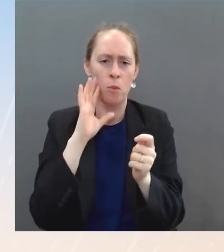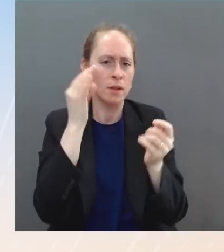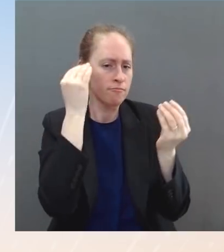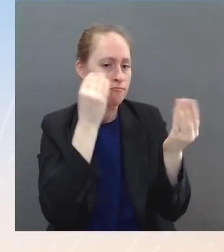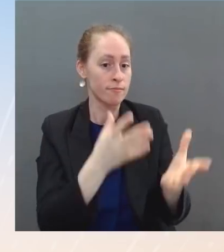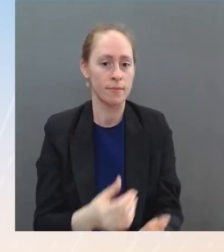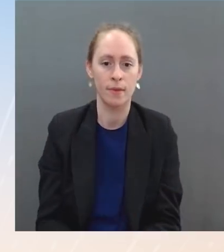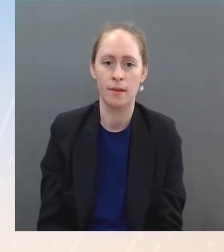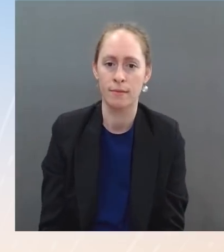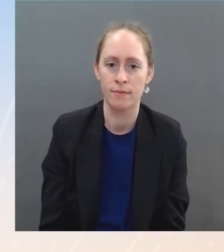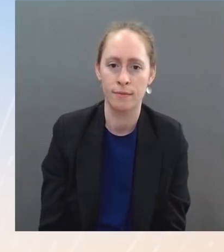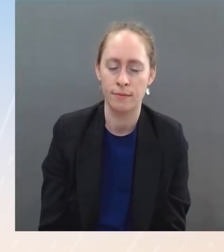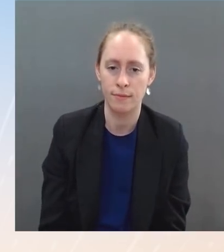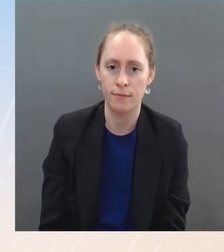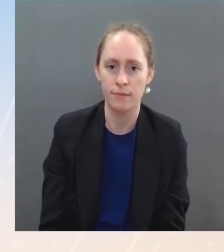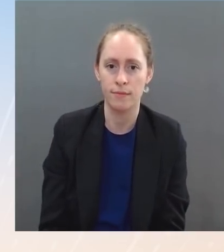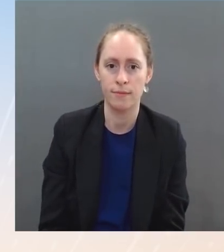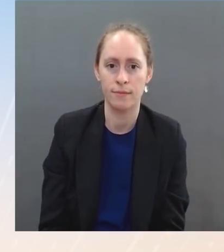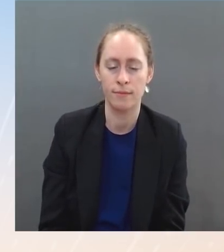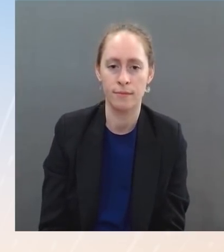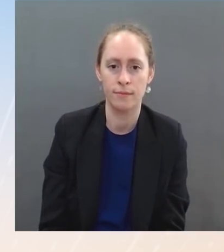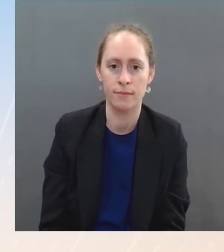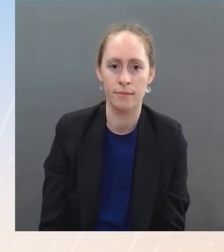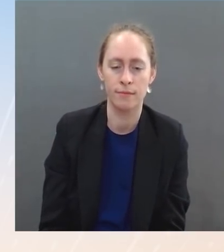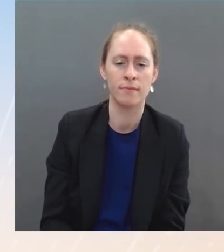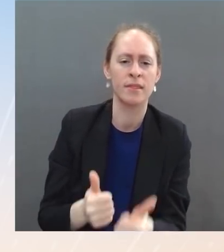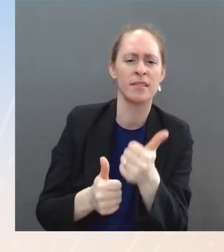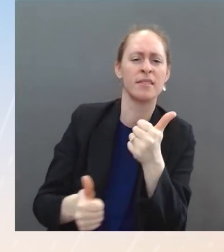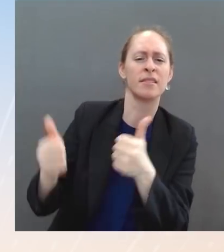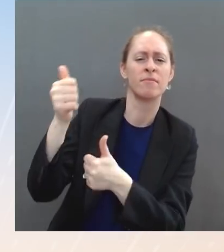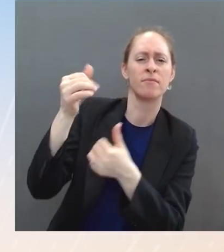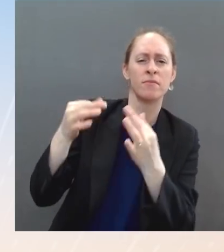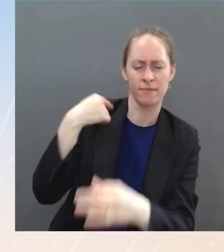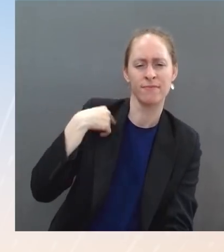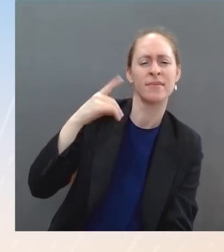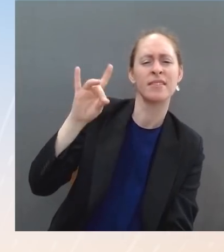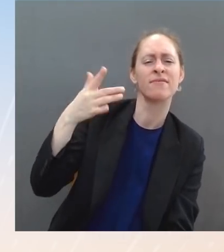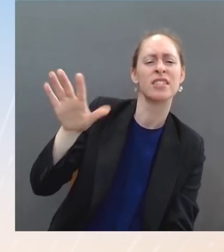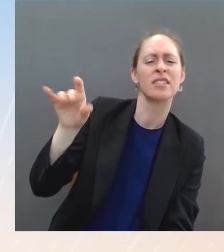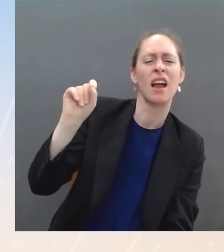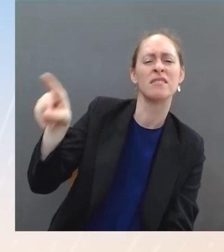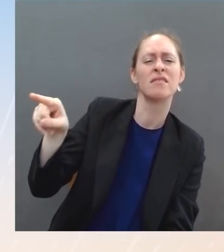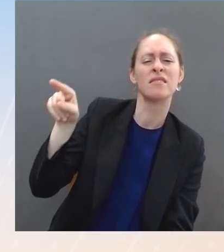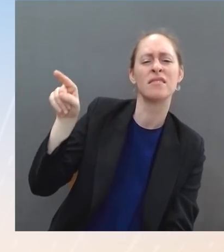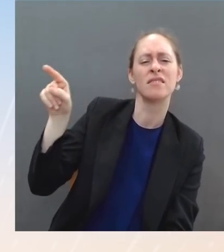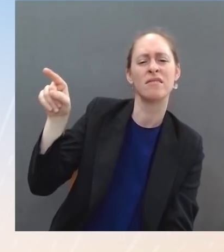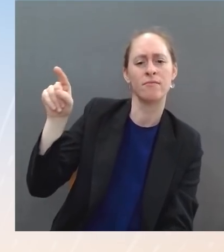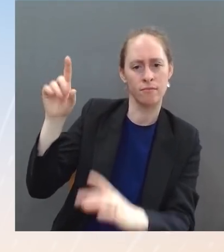The Press: President Biden was asked last week about Justice Clarence Thomas. I believe he said something --